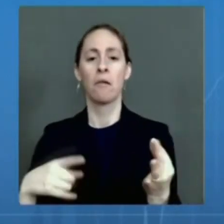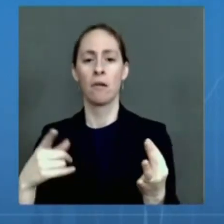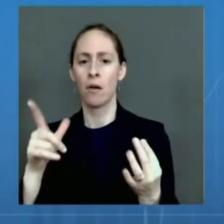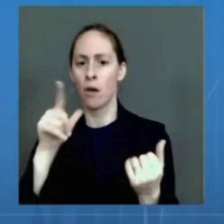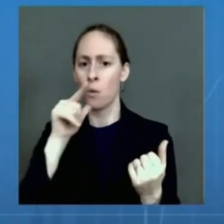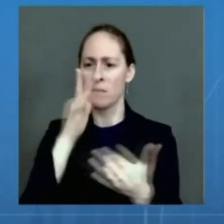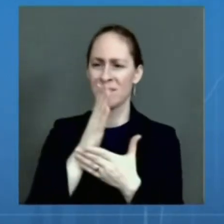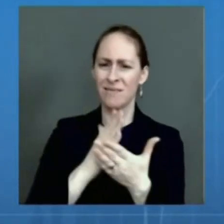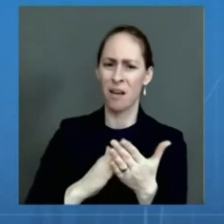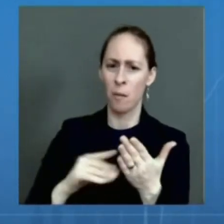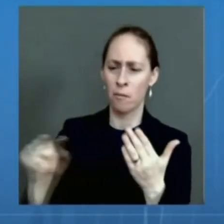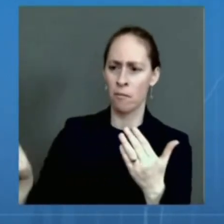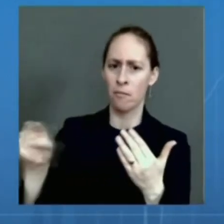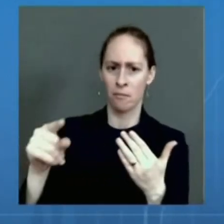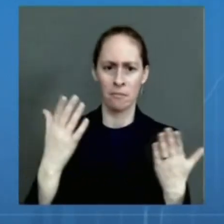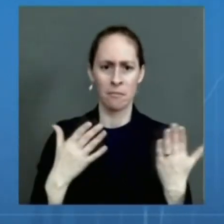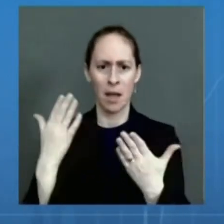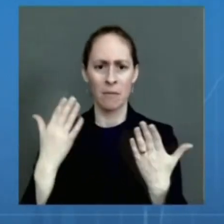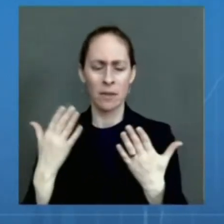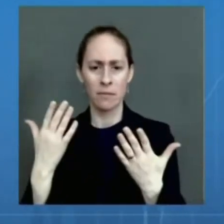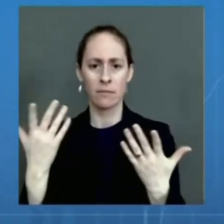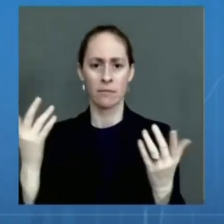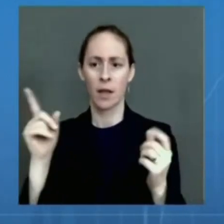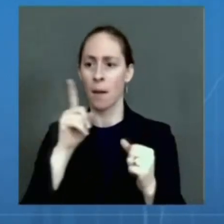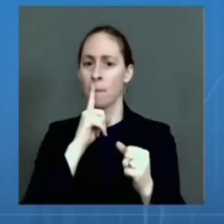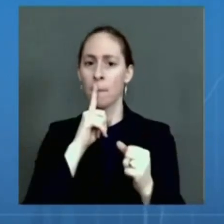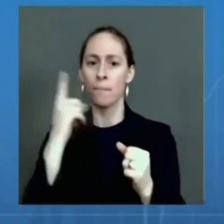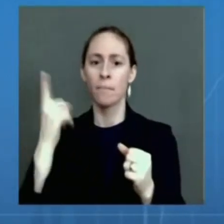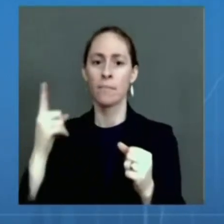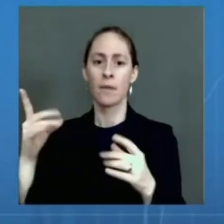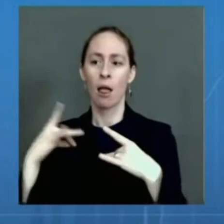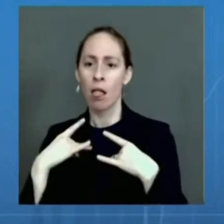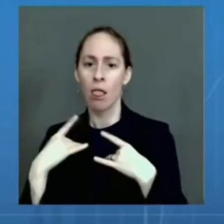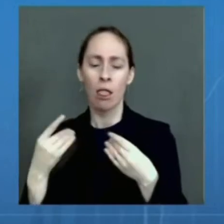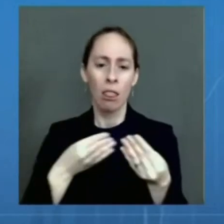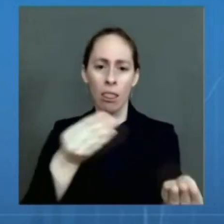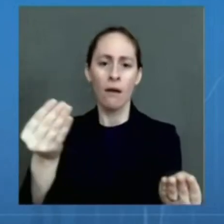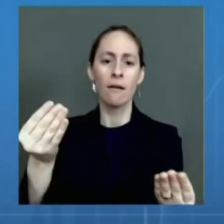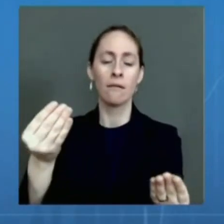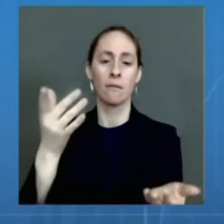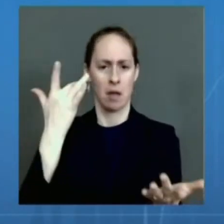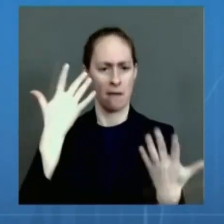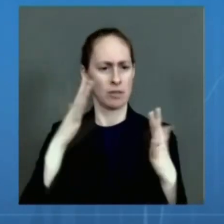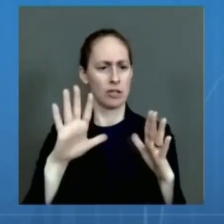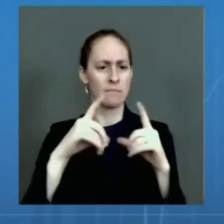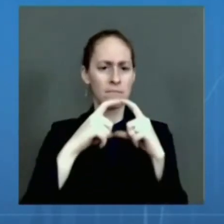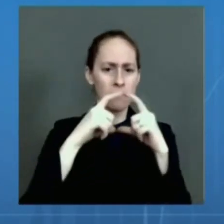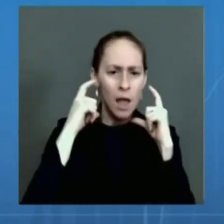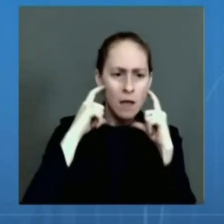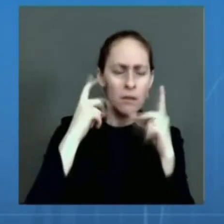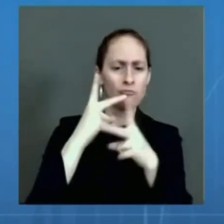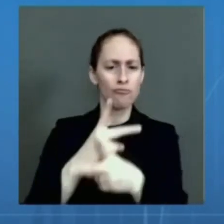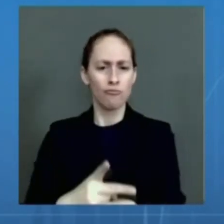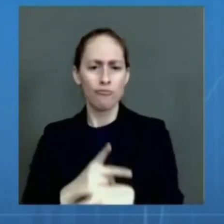EXPOSED TO THE VIRUS BECAUSE IN FACT THEY'VE BEEN VACCINATED BOOSTED AND MASKED AND FOR THAT